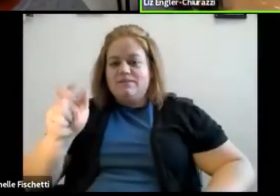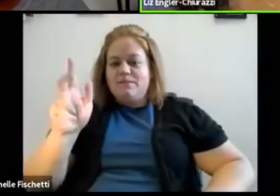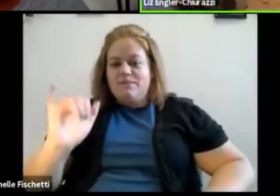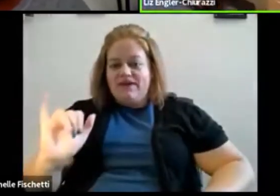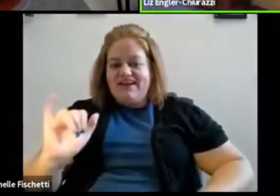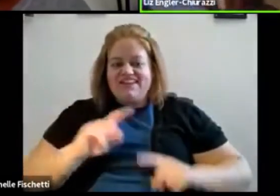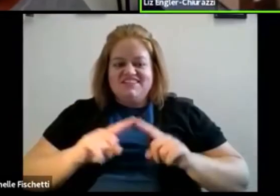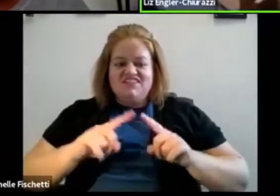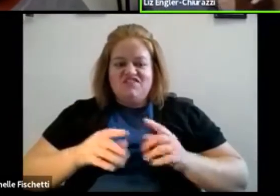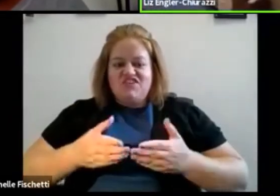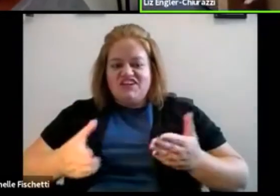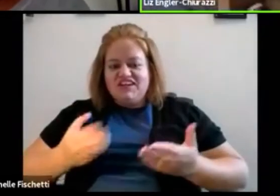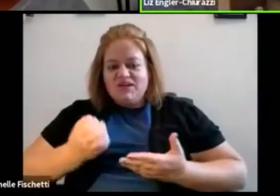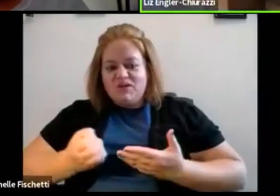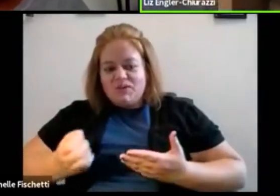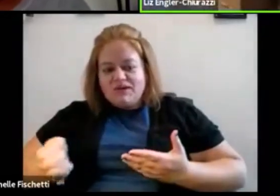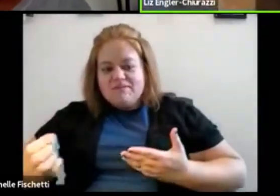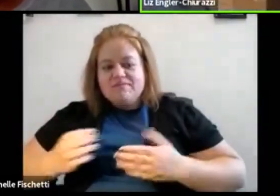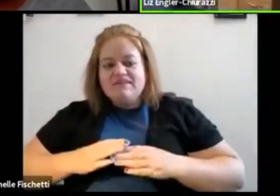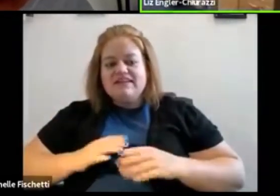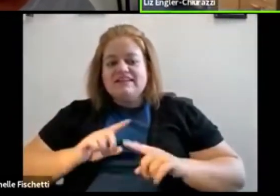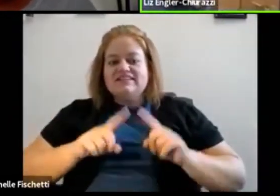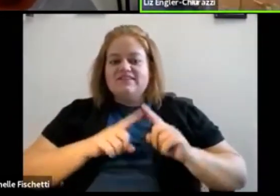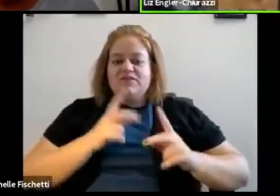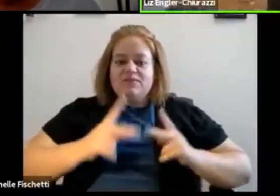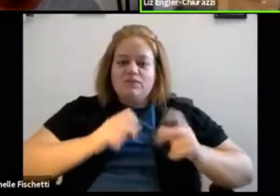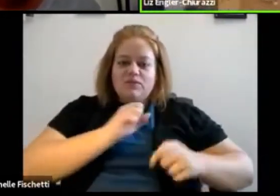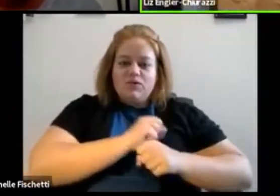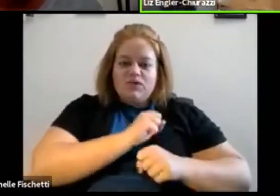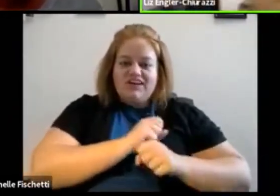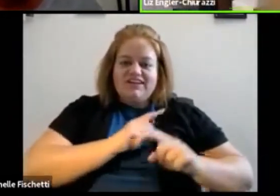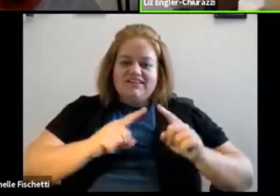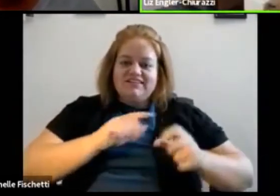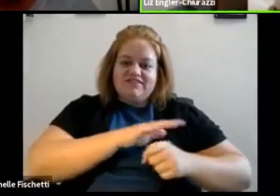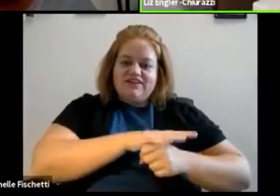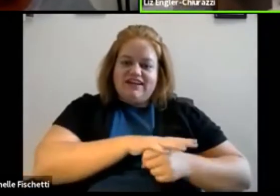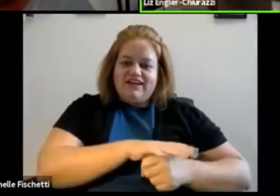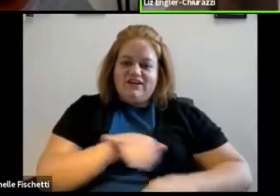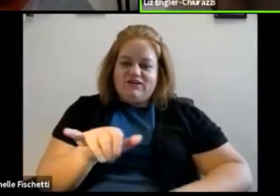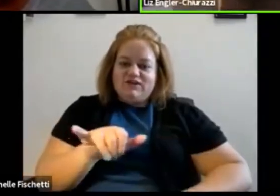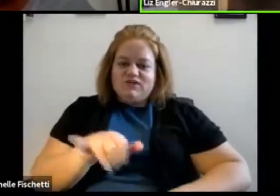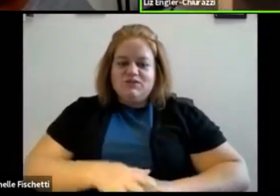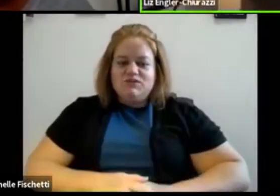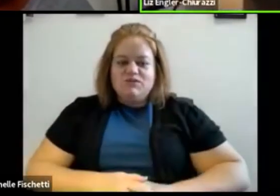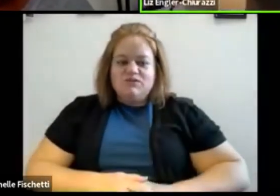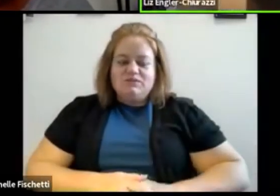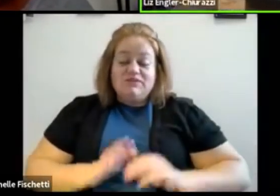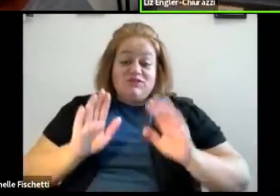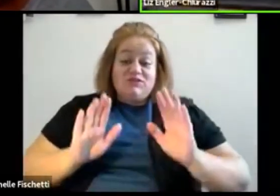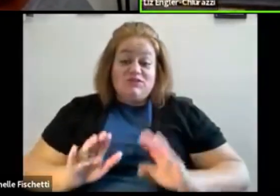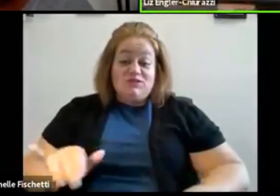different people work at different spaces and it's great because it really